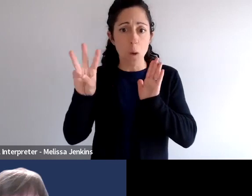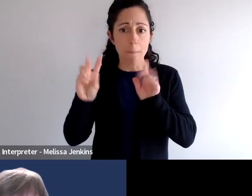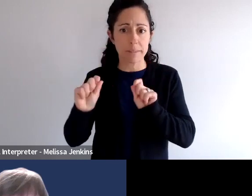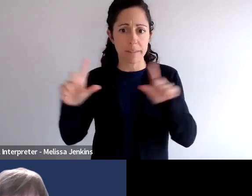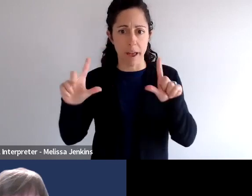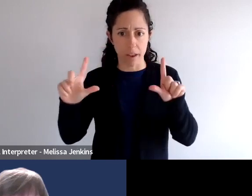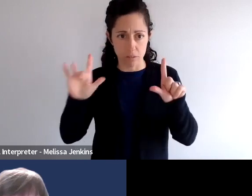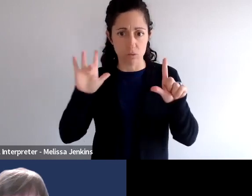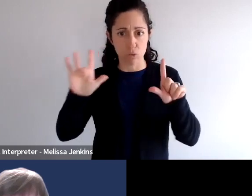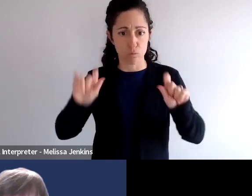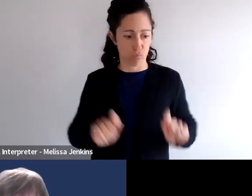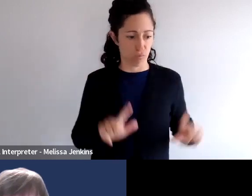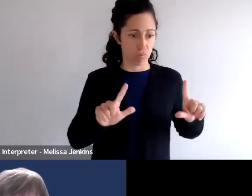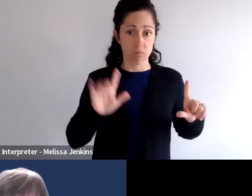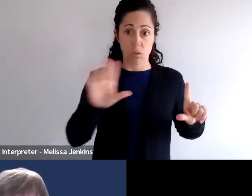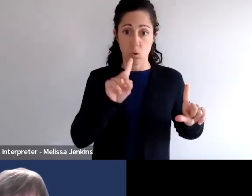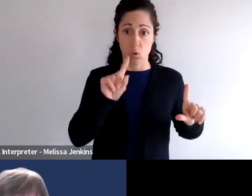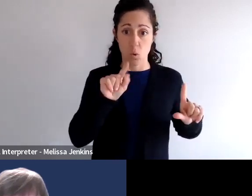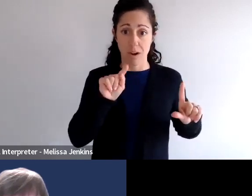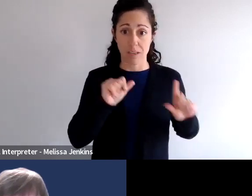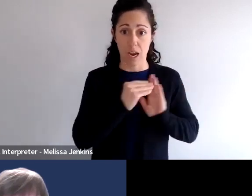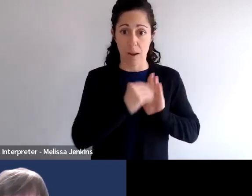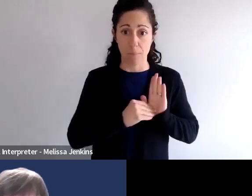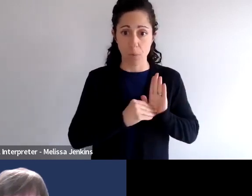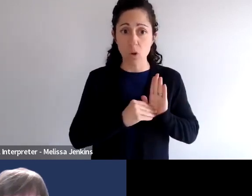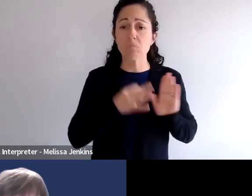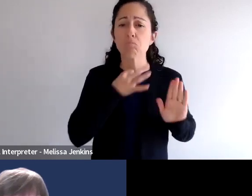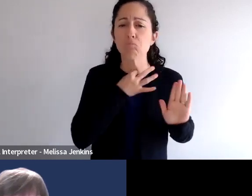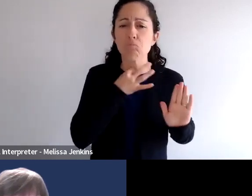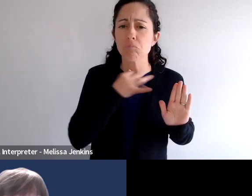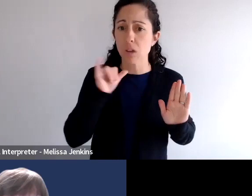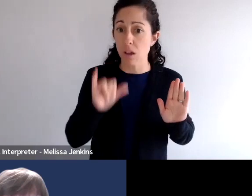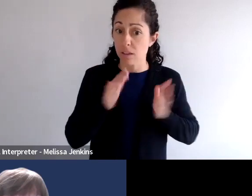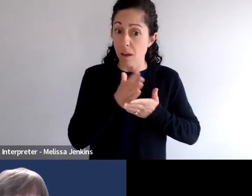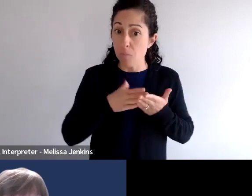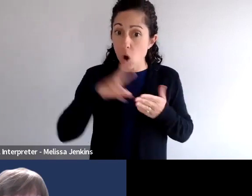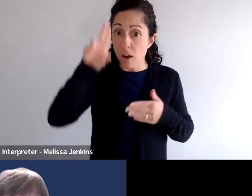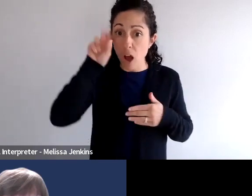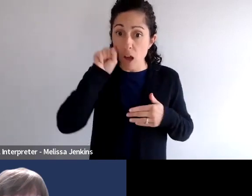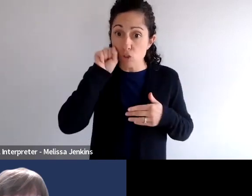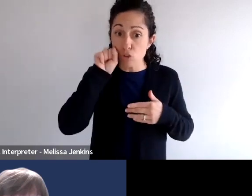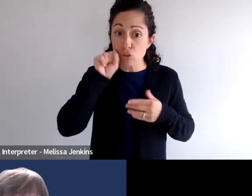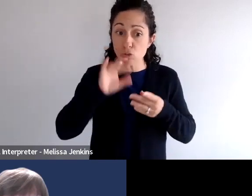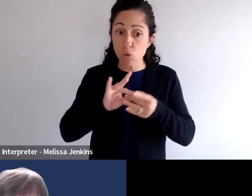put the real data in. Um is that part of the Usher Syndrome Coalition website? I can get in through